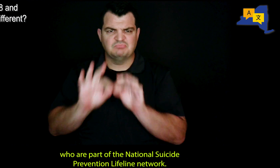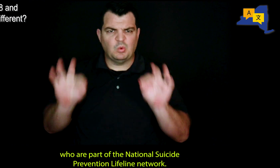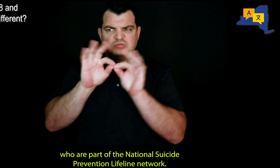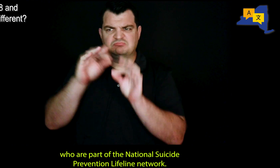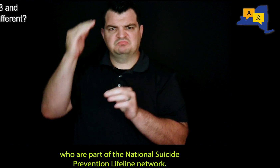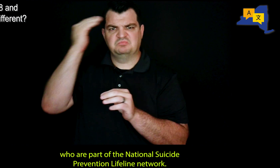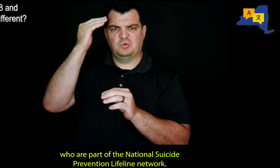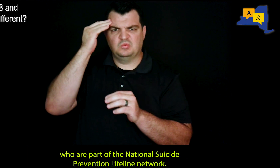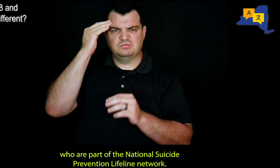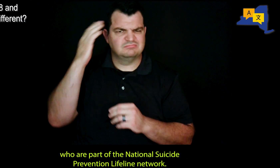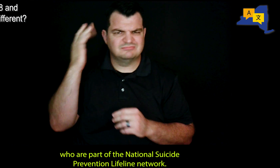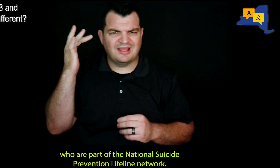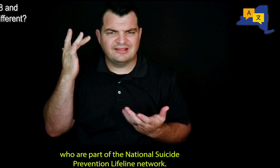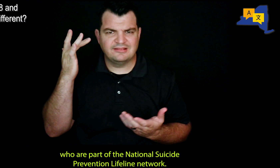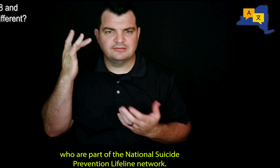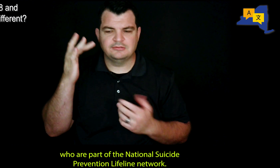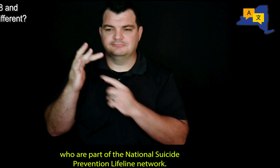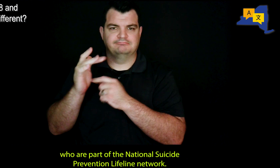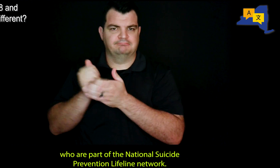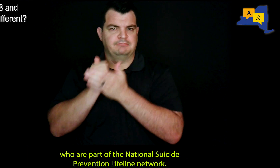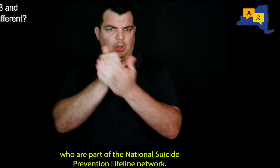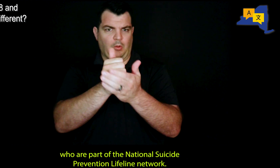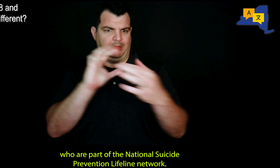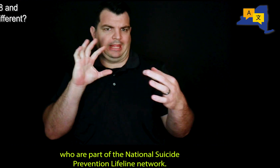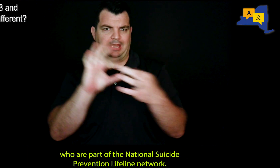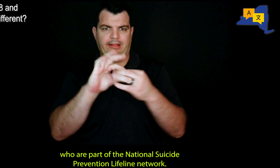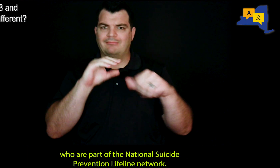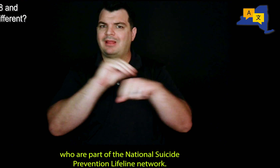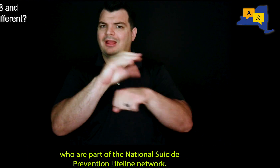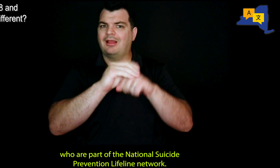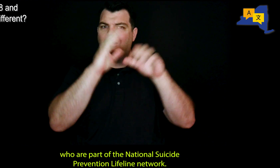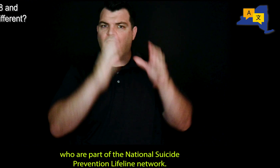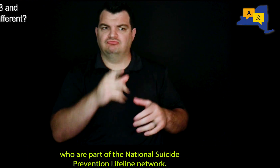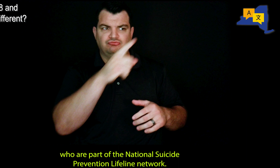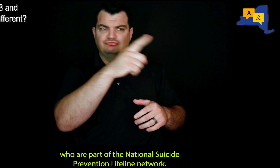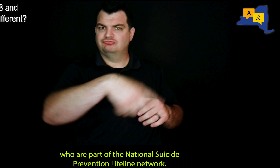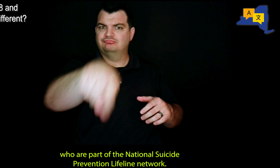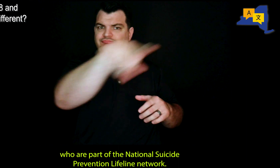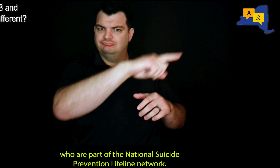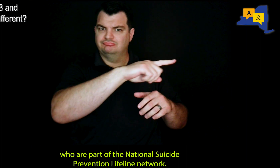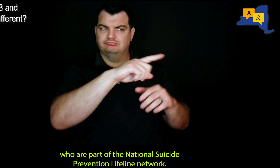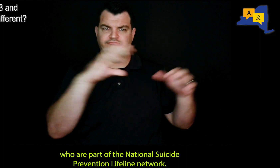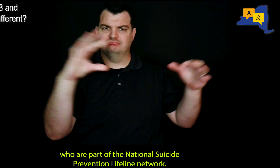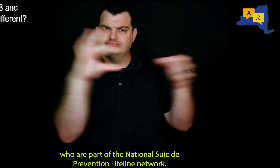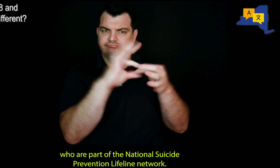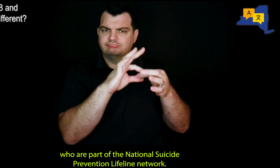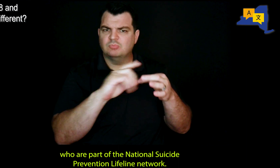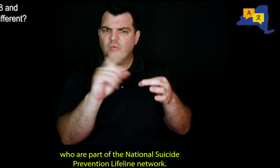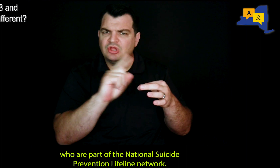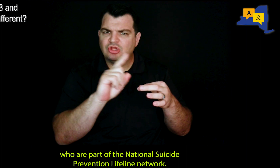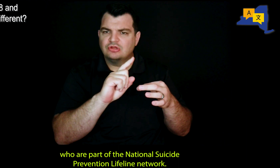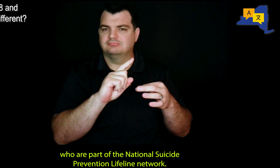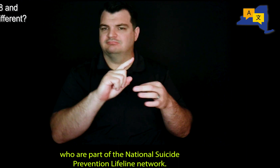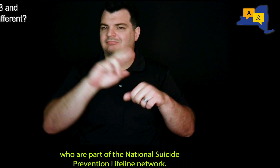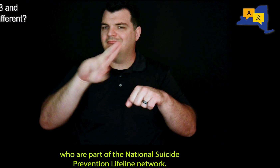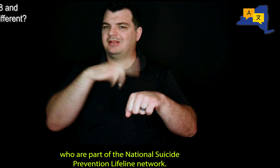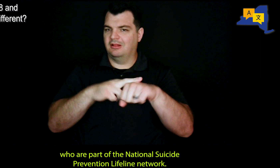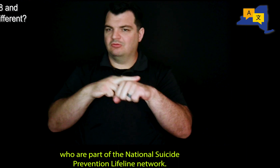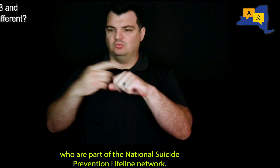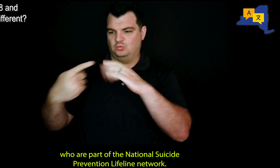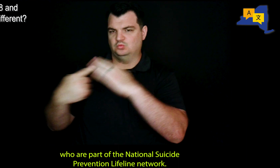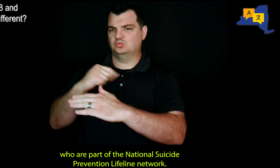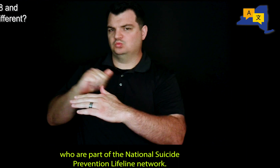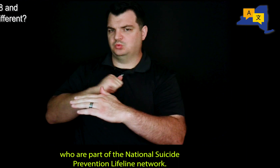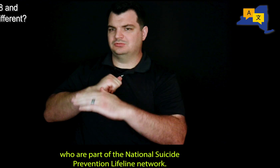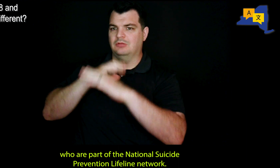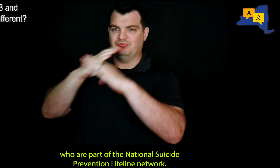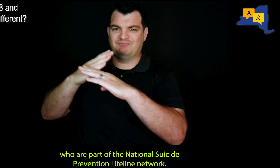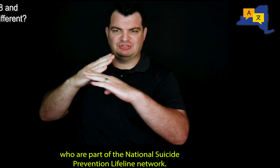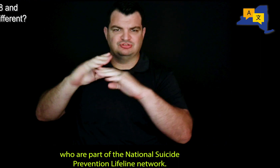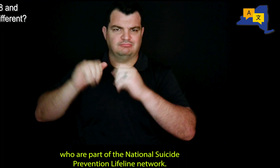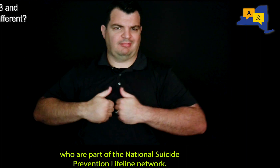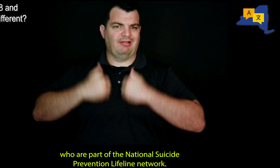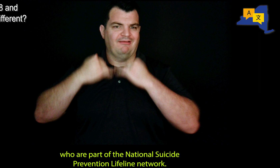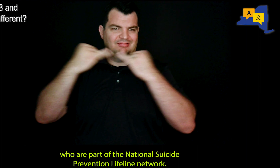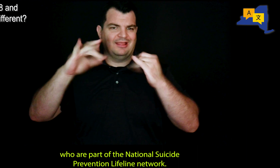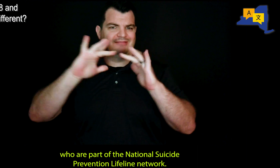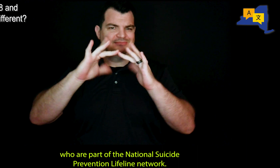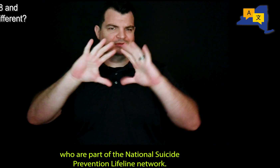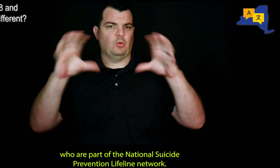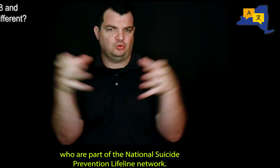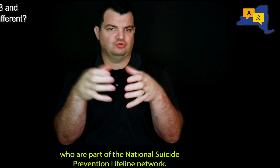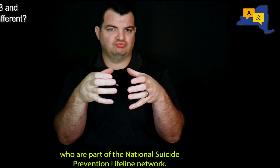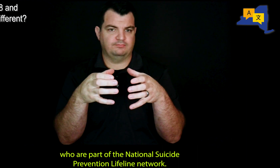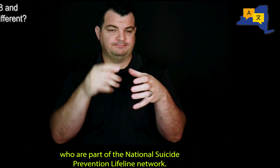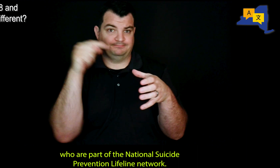who are part of the National Suicide Prevention Lifeline network.